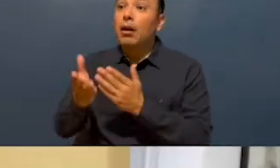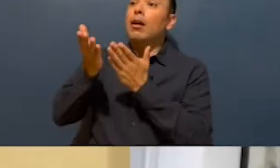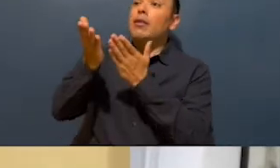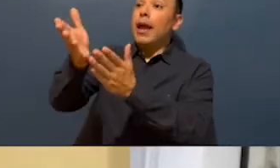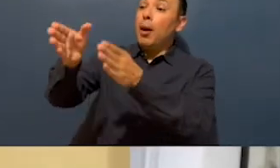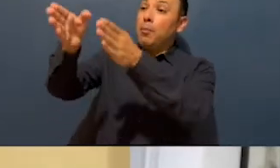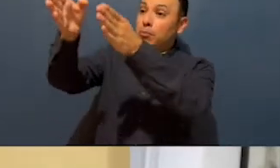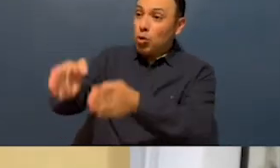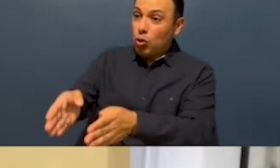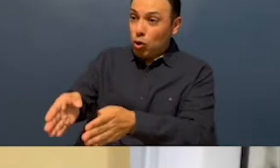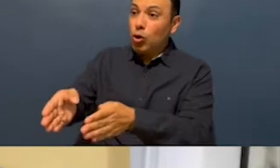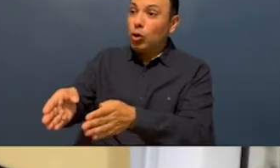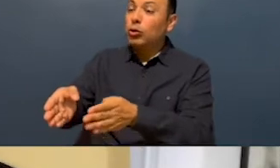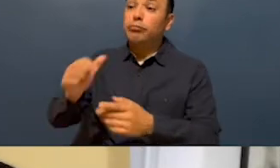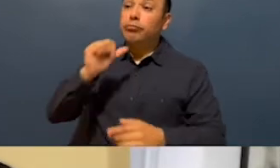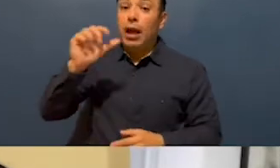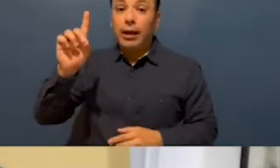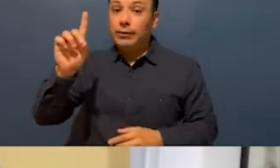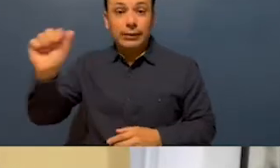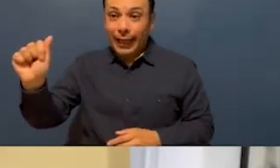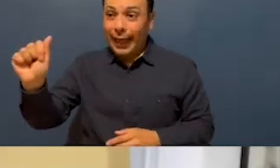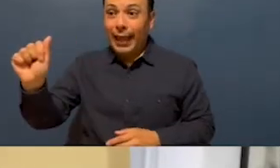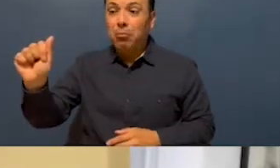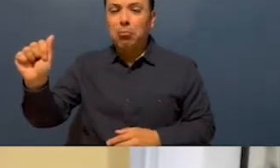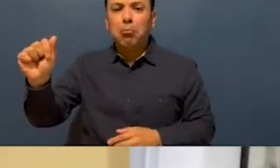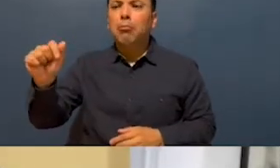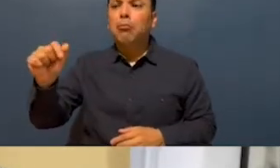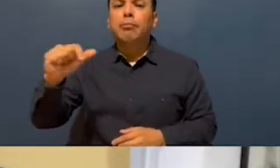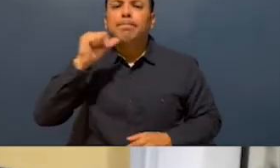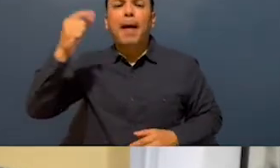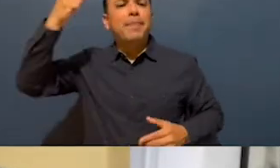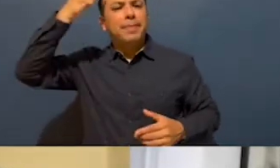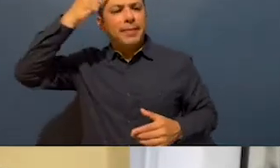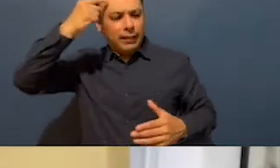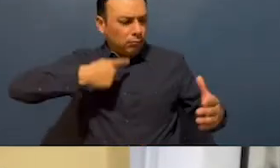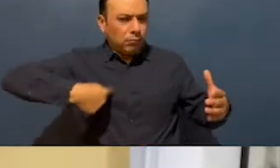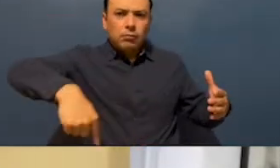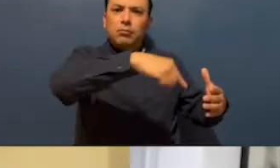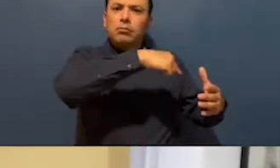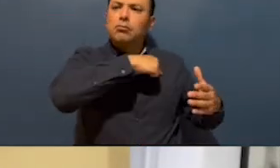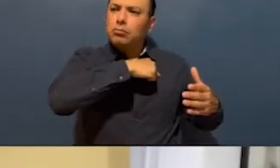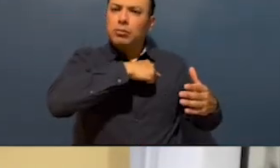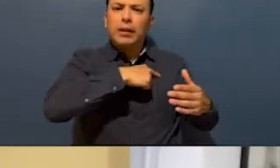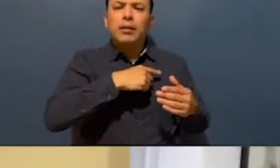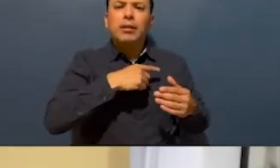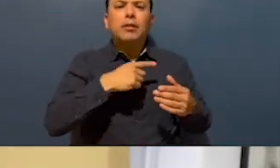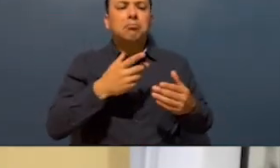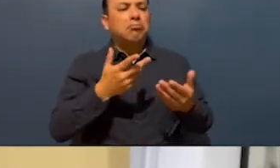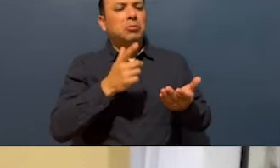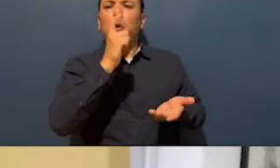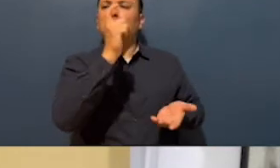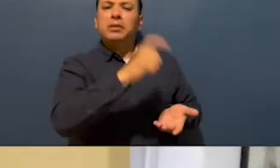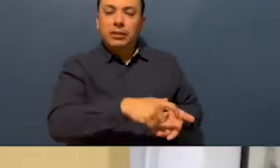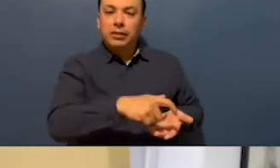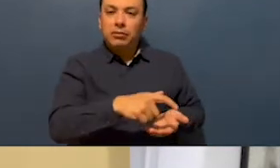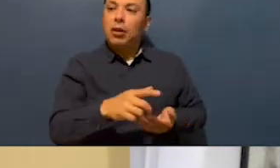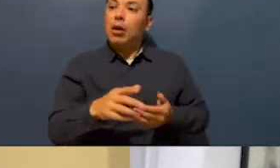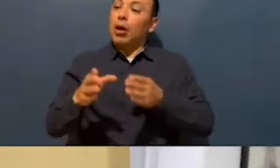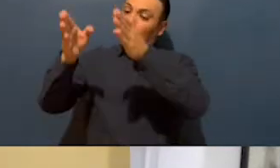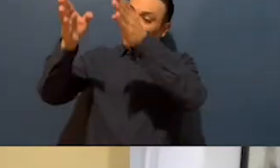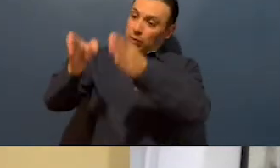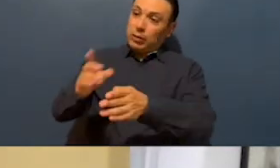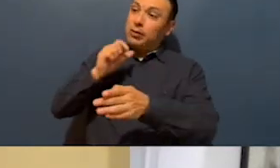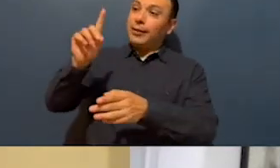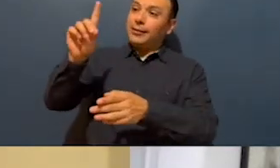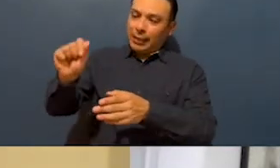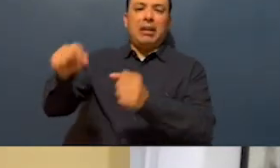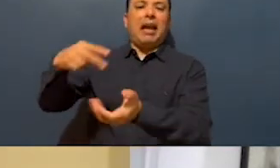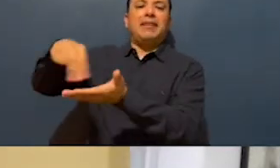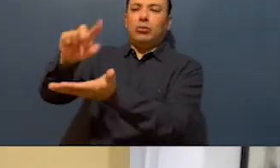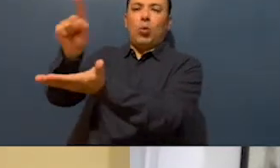all kinds of ableism within the dance industry and I think the more we start recognizing that